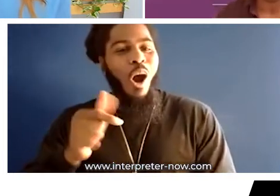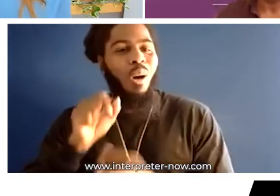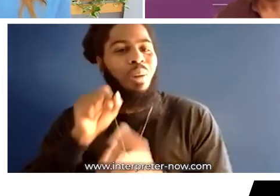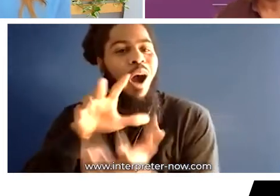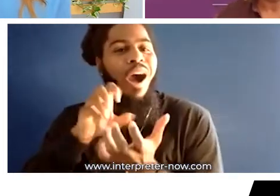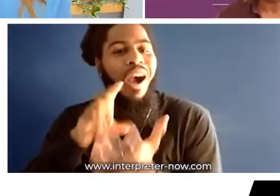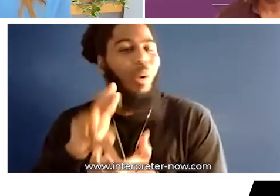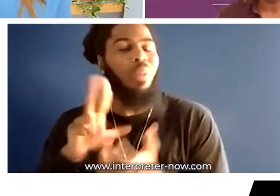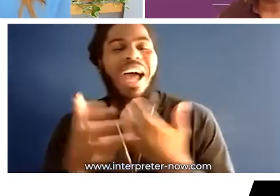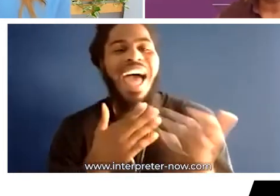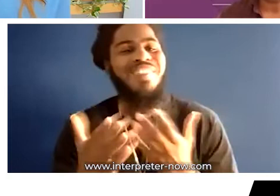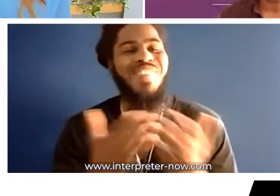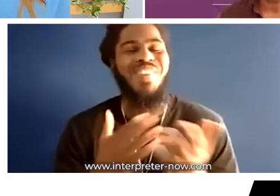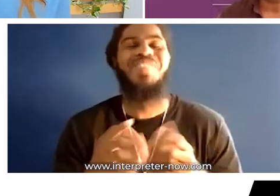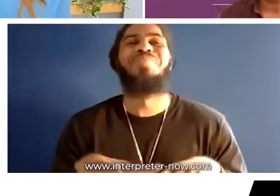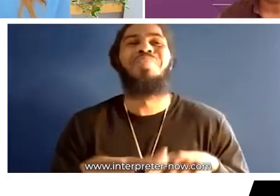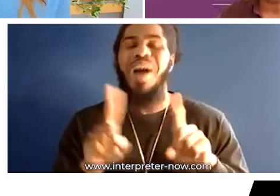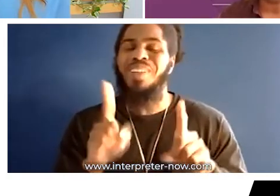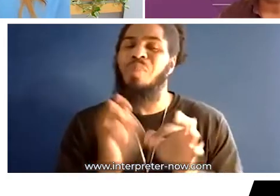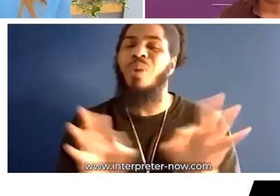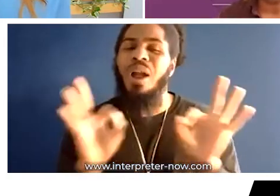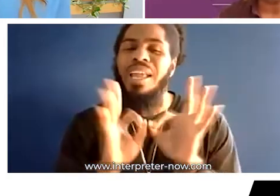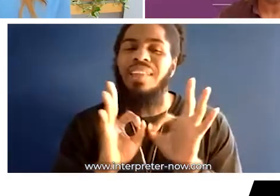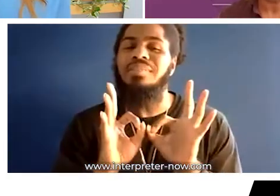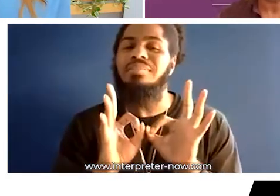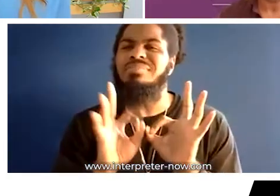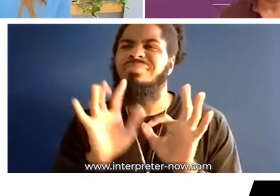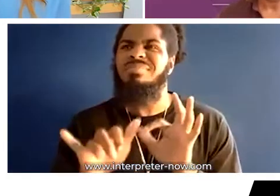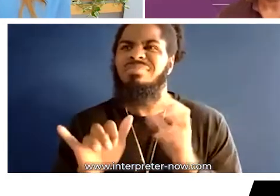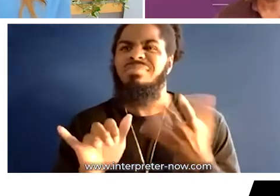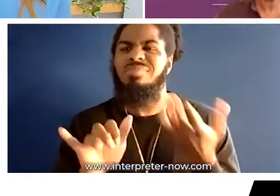But, you know, again, I think it's just important for us to make sure that we're putting the